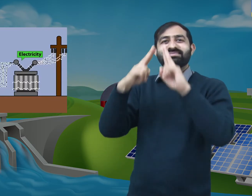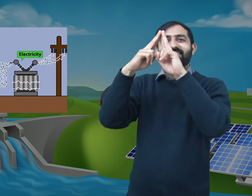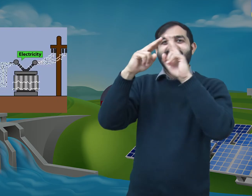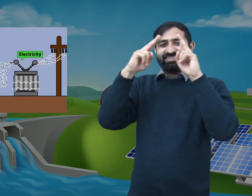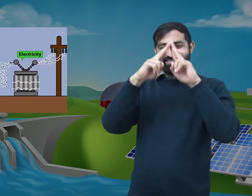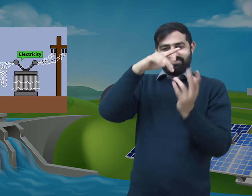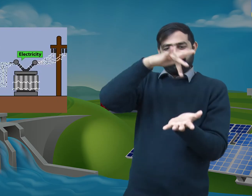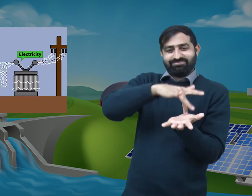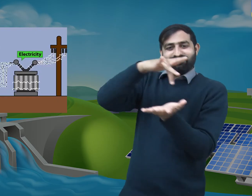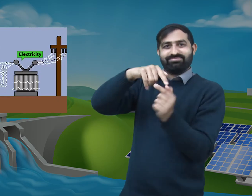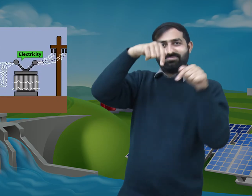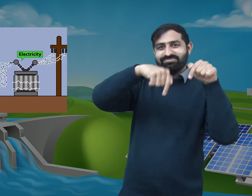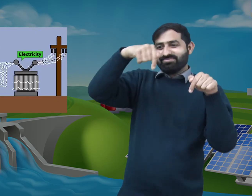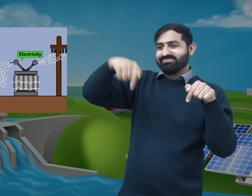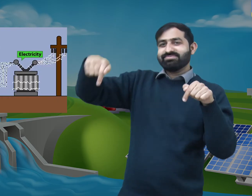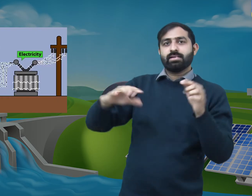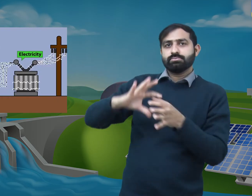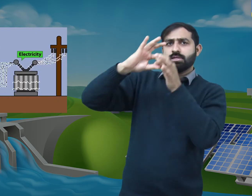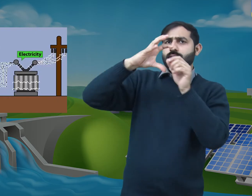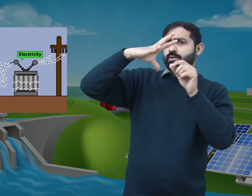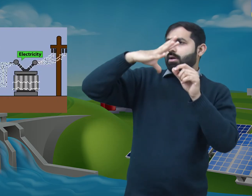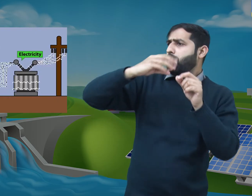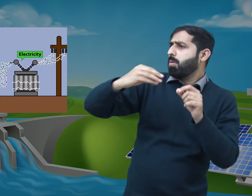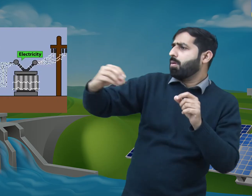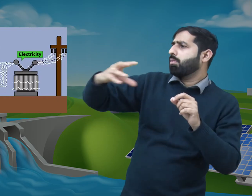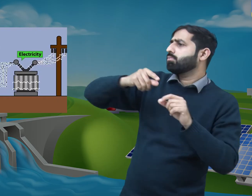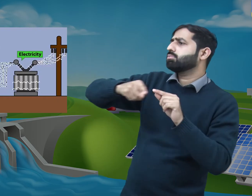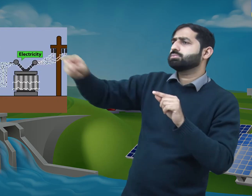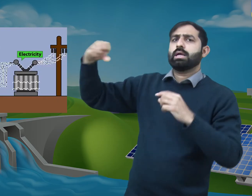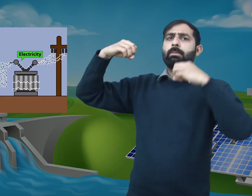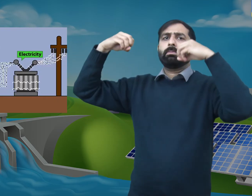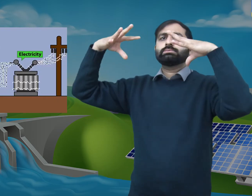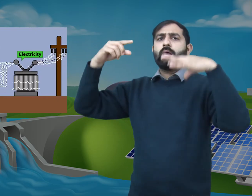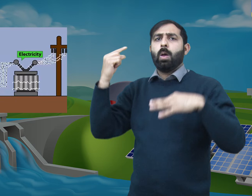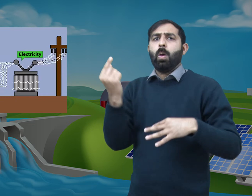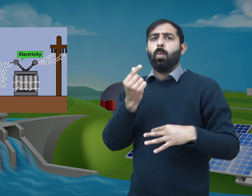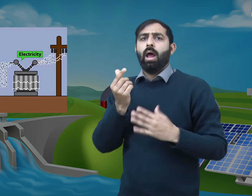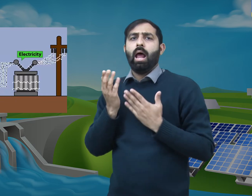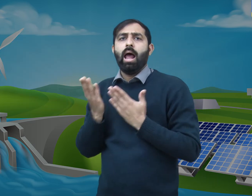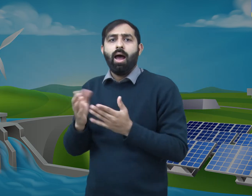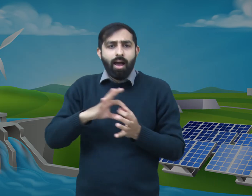and then electricity is supplied through the transmission lines to the distributors.